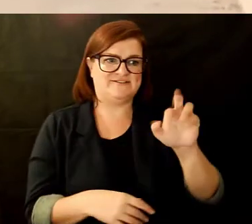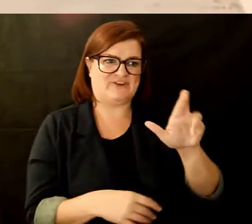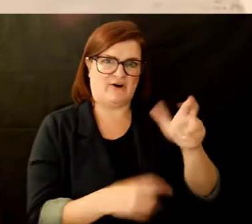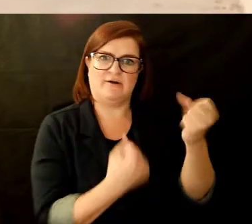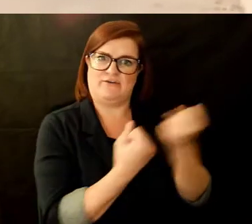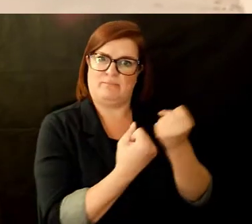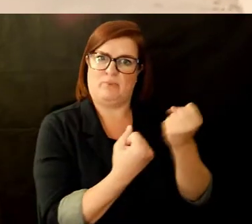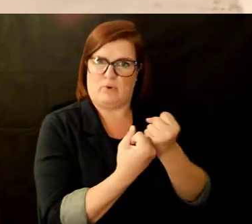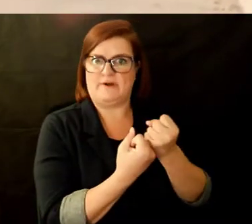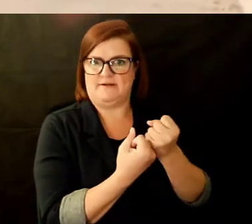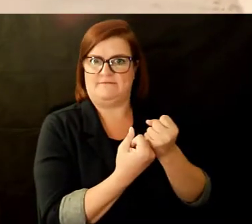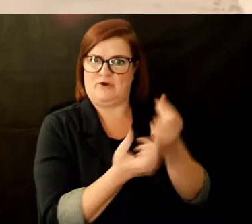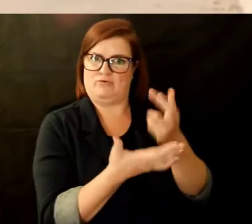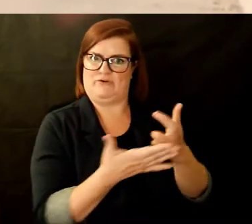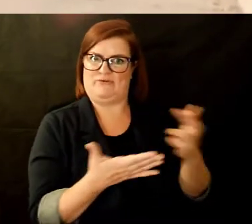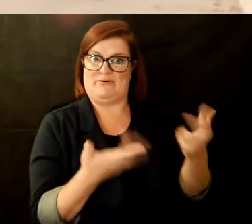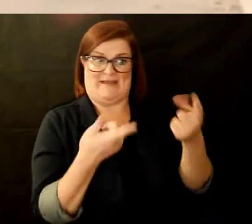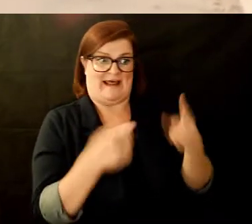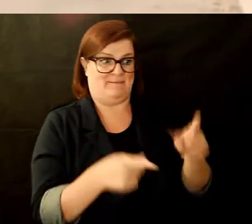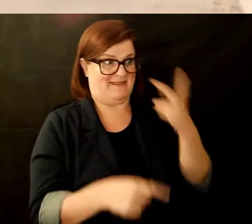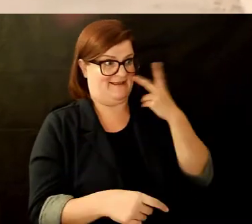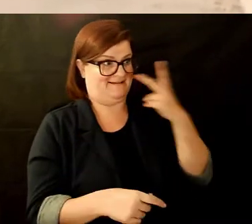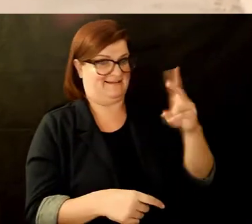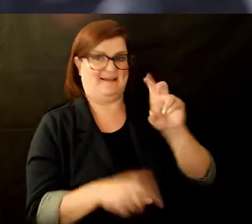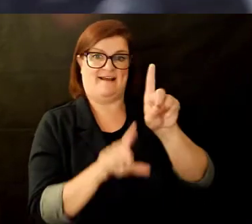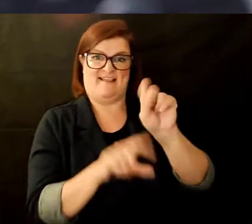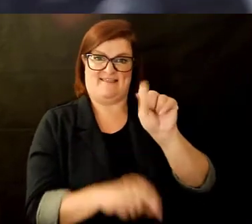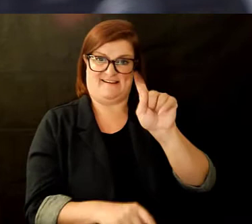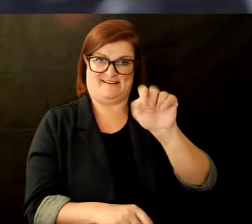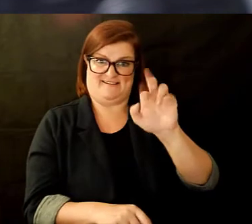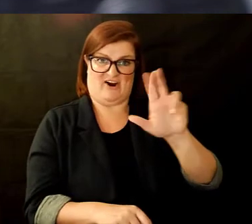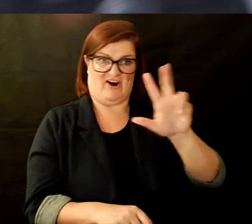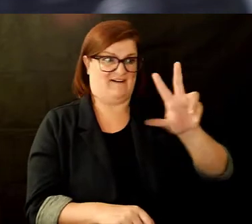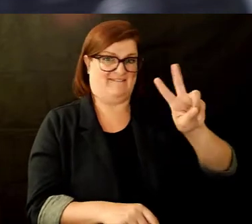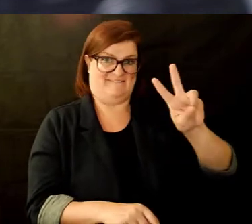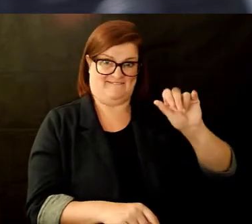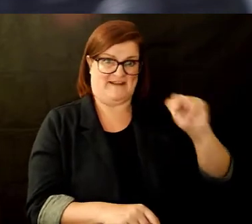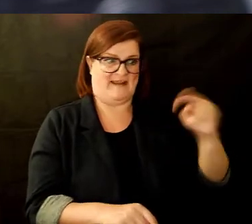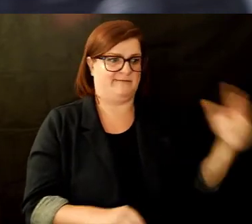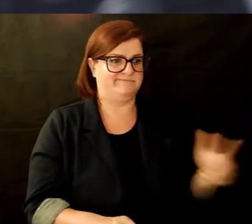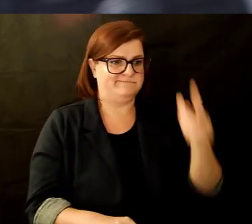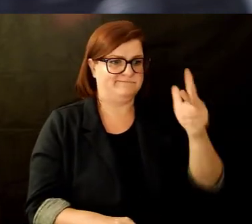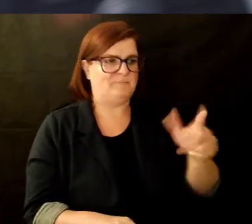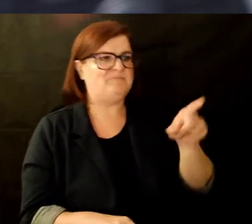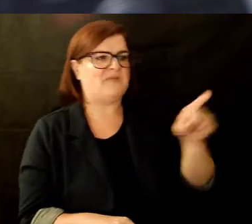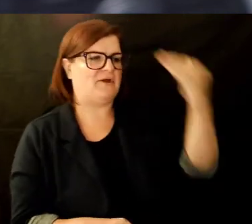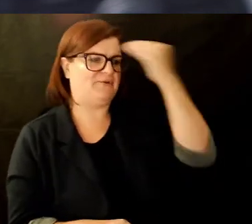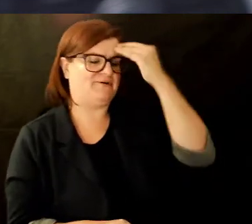And when they see the STAR van pull up, they can be sure that two nonjudgmental, client-centered,